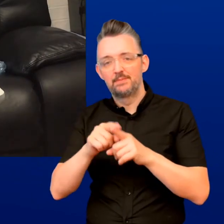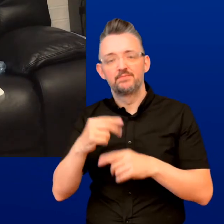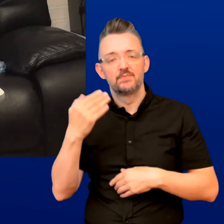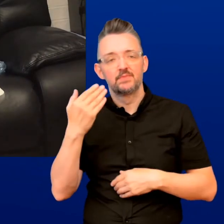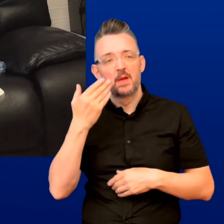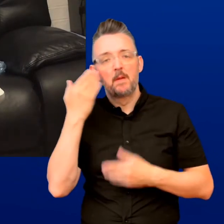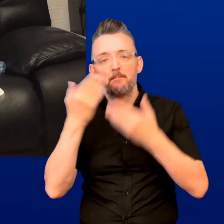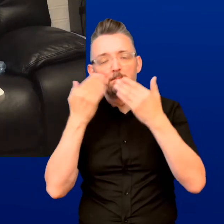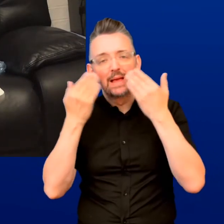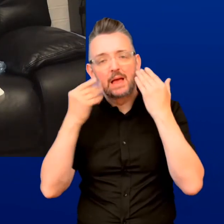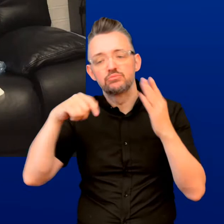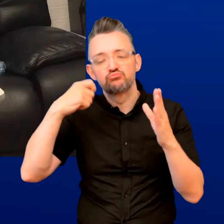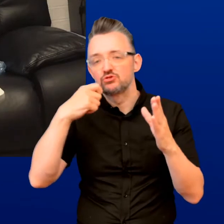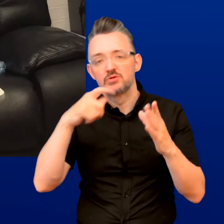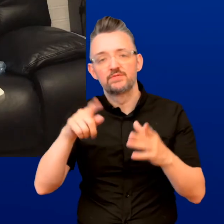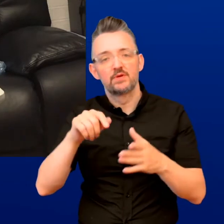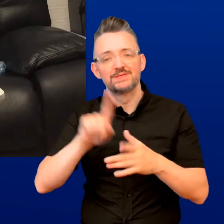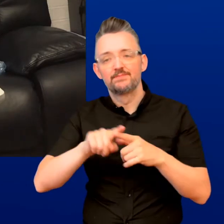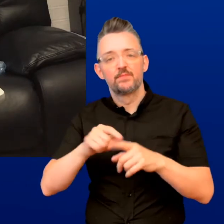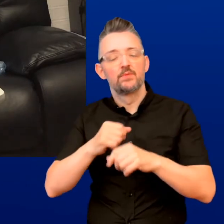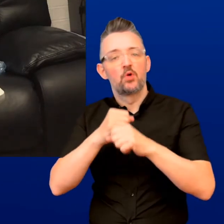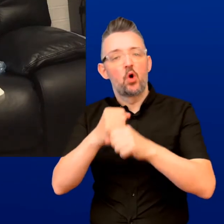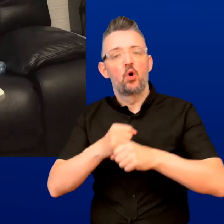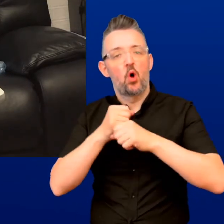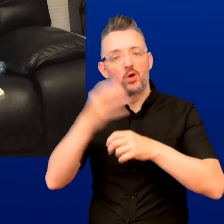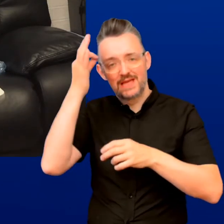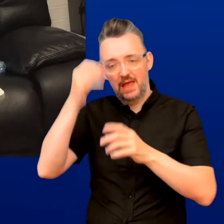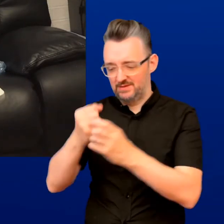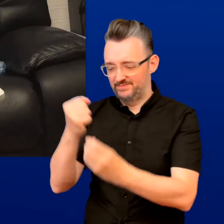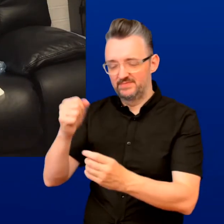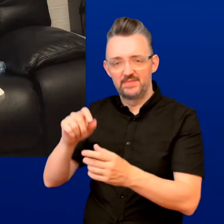A firm horse hair type brush. I dipped it